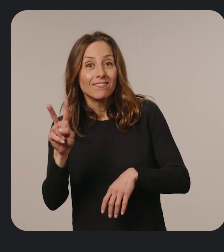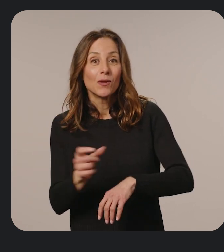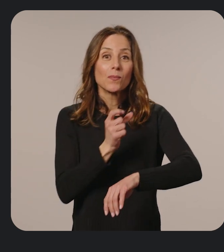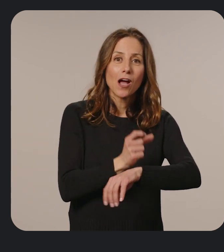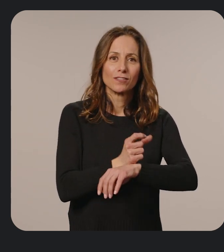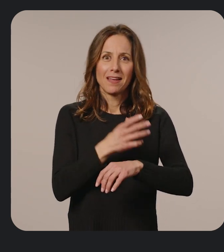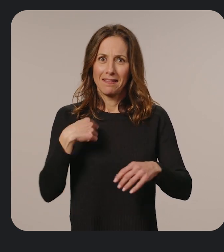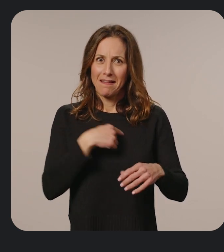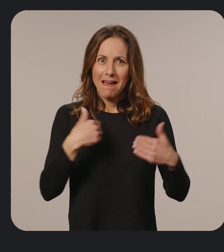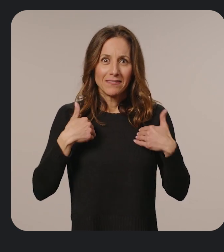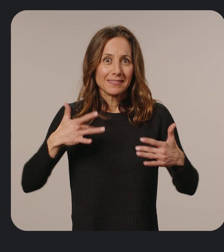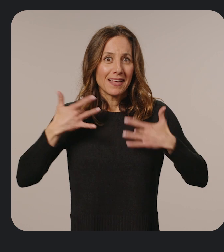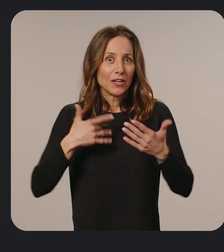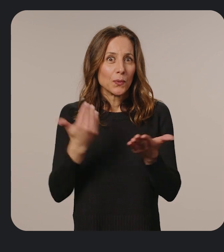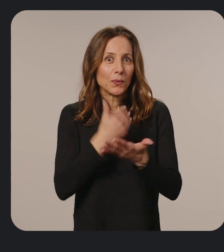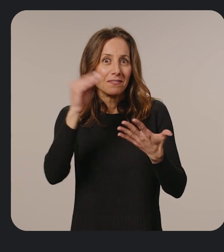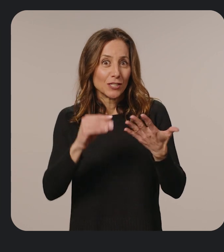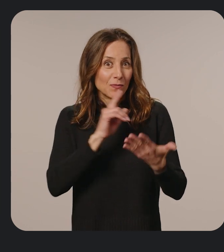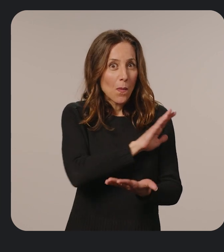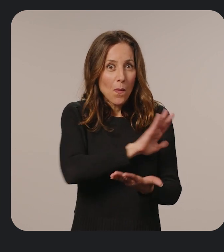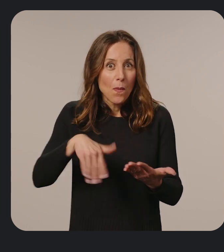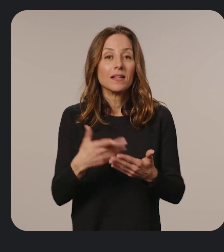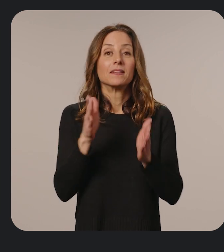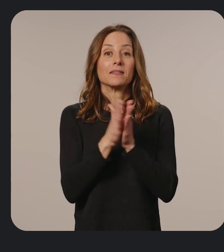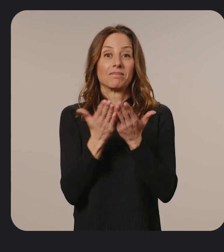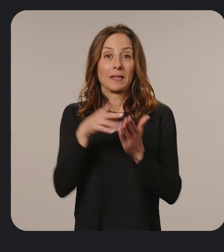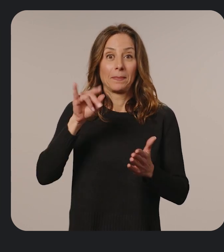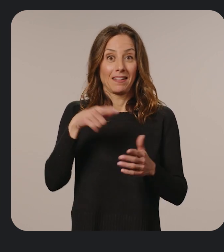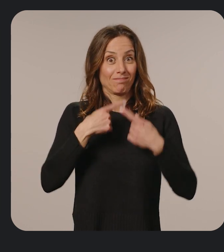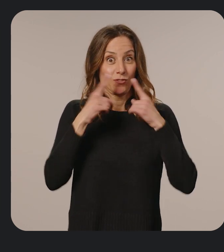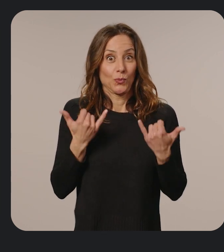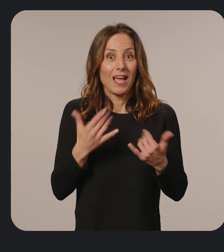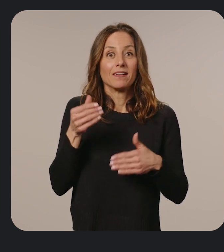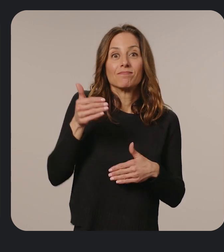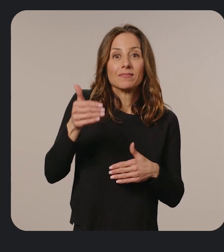and we have some exciting new features for all of them. The Pixel Fold that we announced today, along with the upcoming Pixel Tablet,